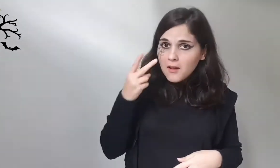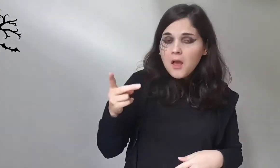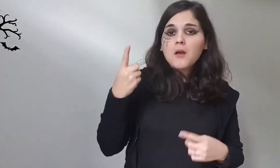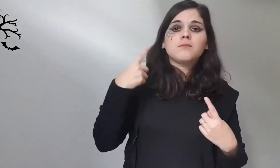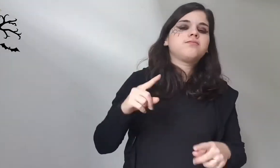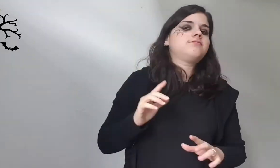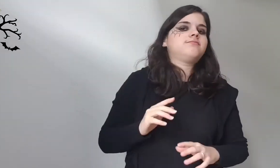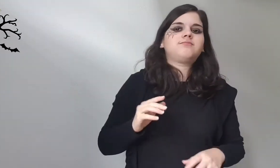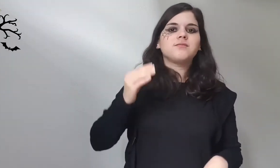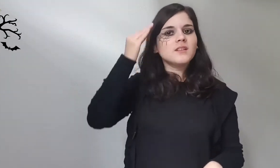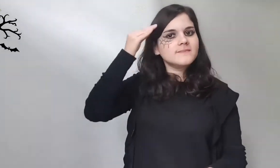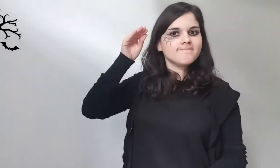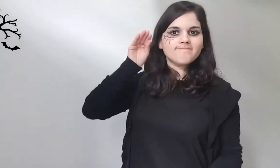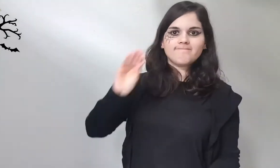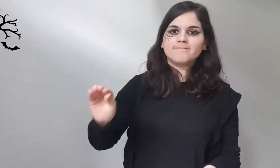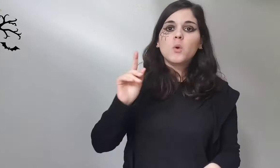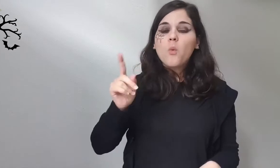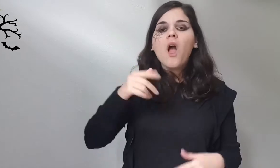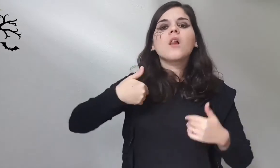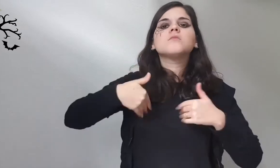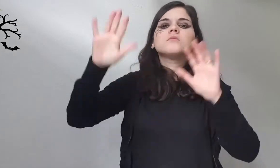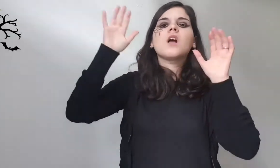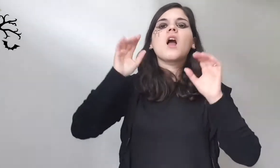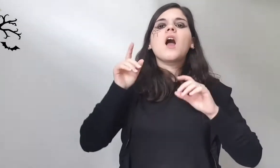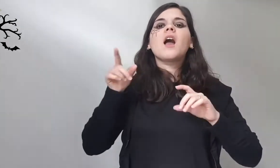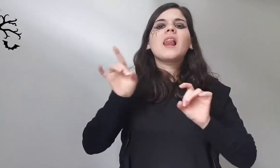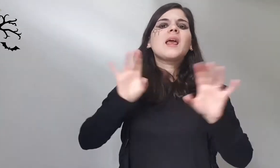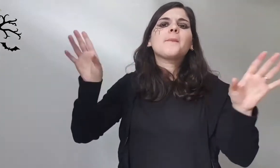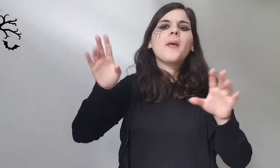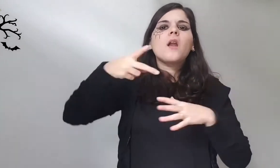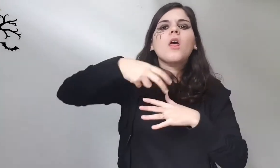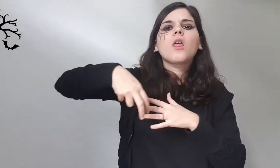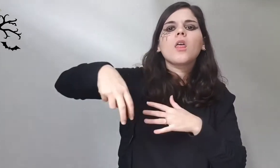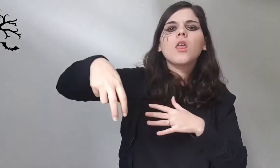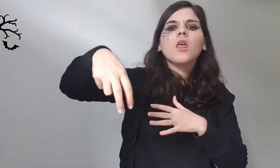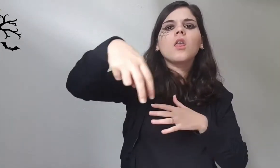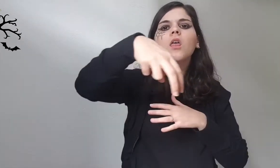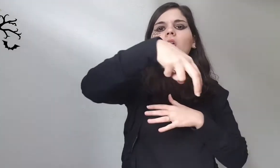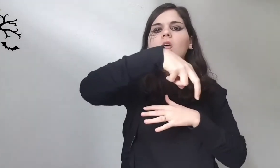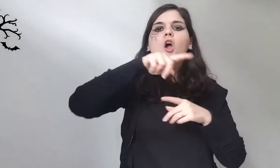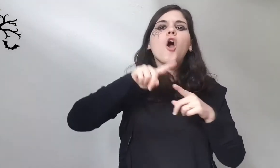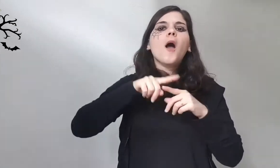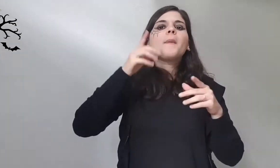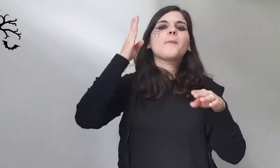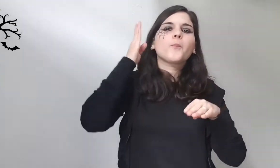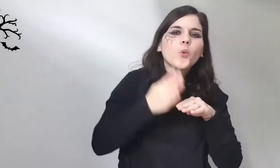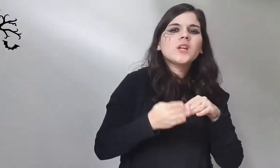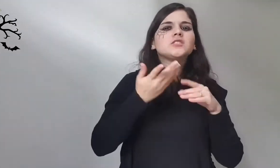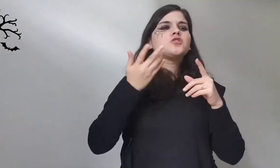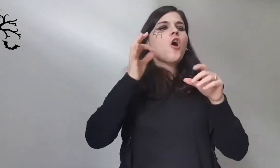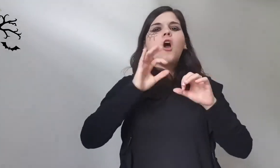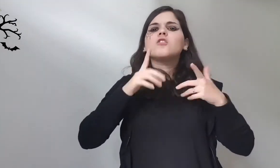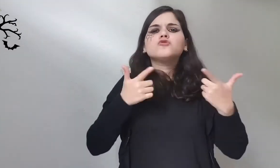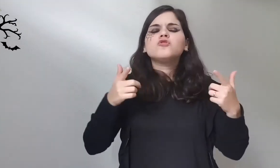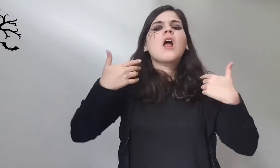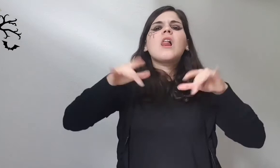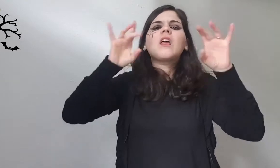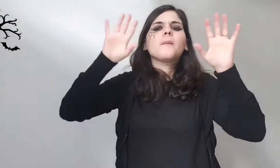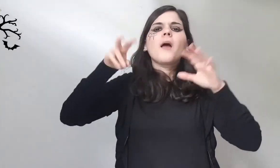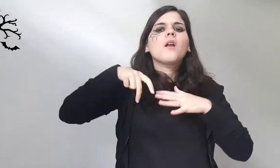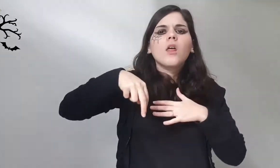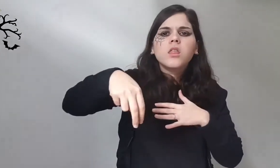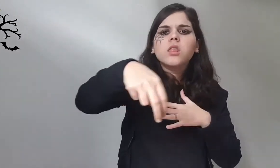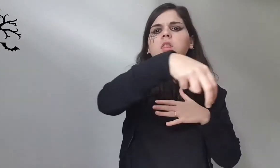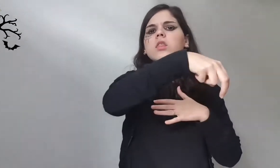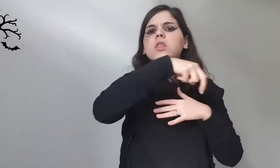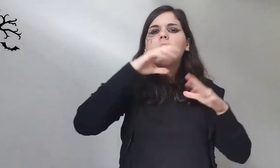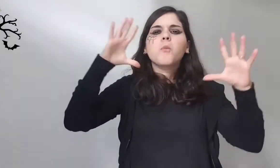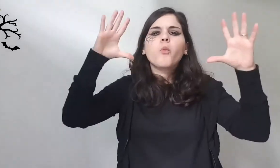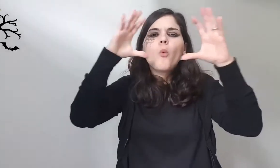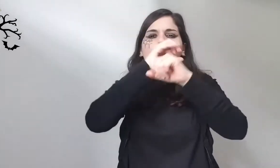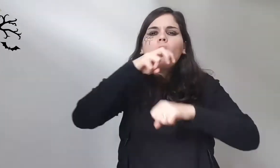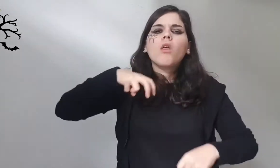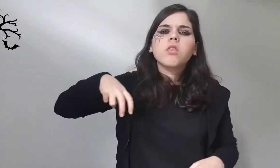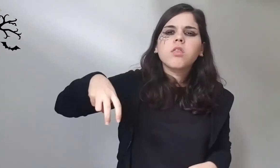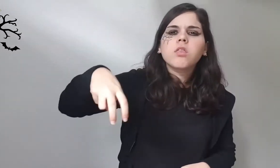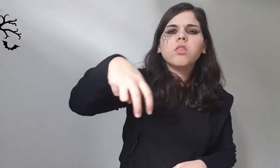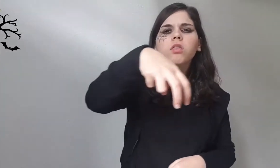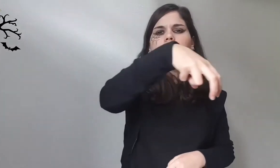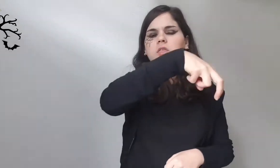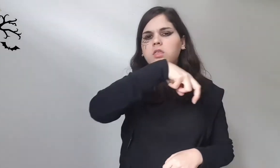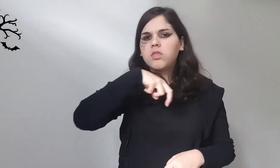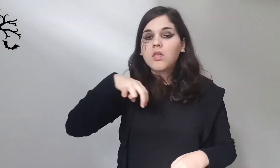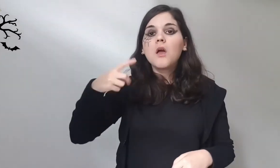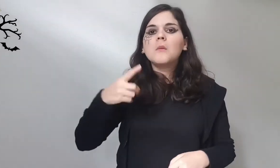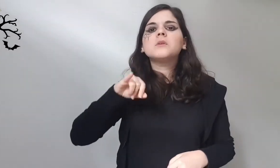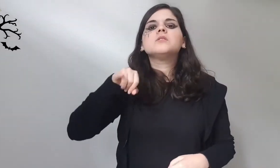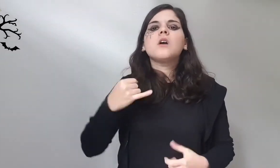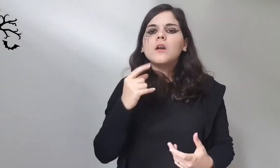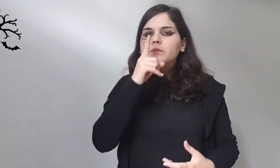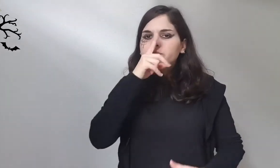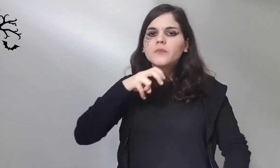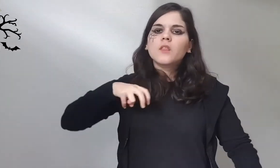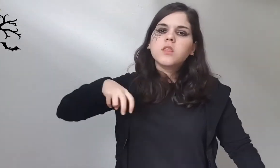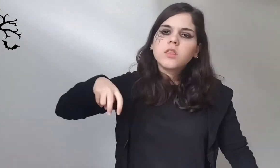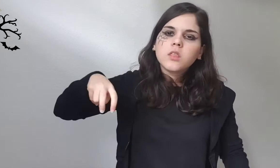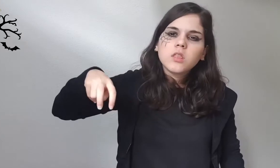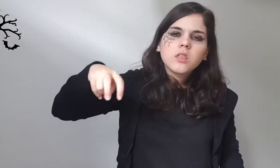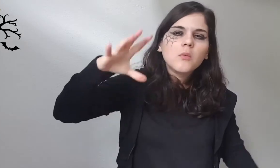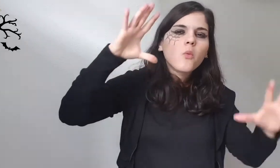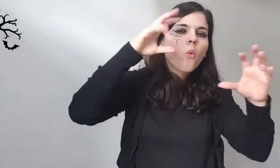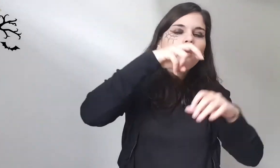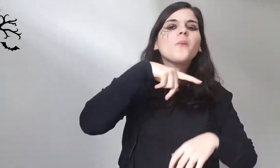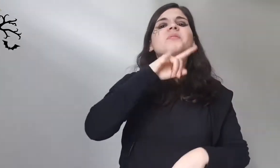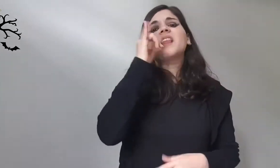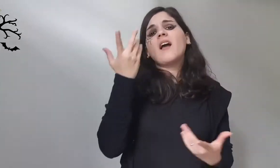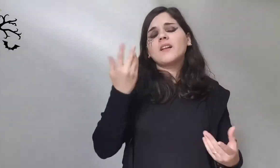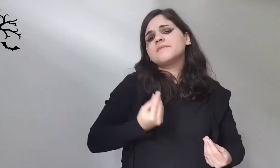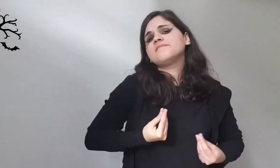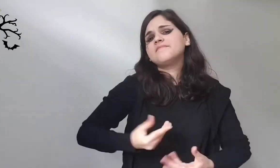but the devil let him free to wander in the dark